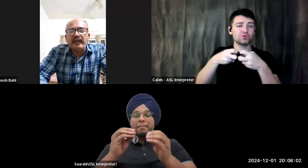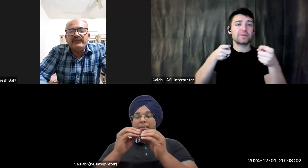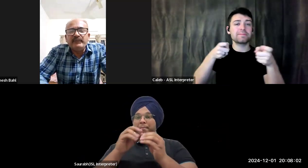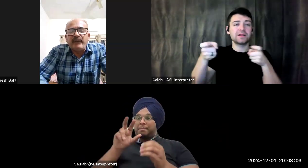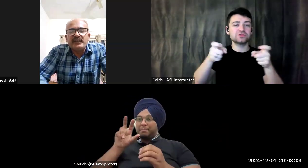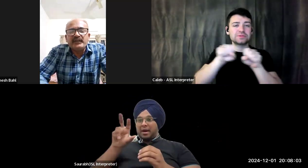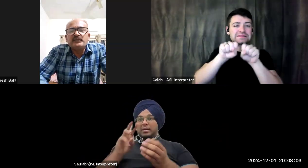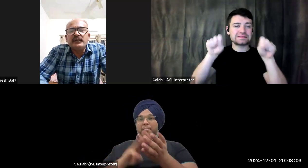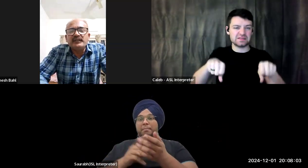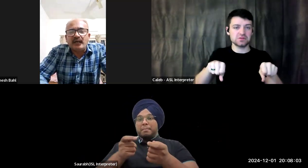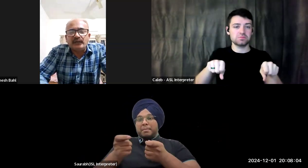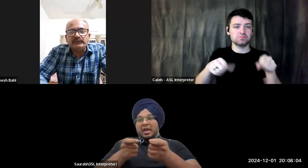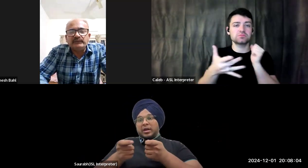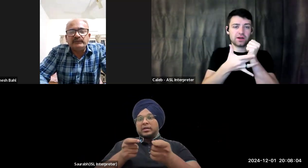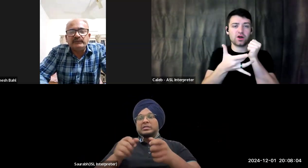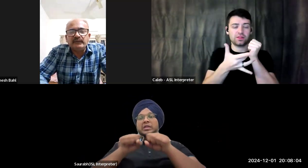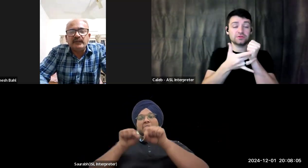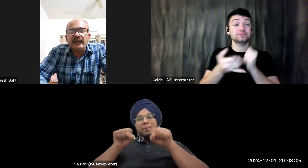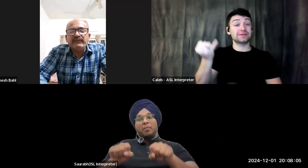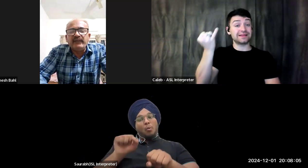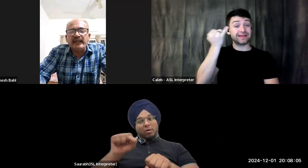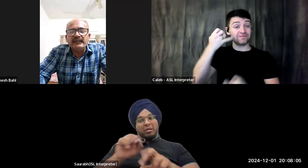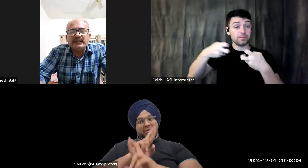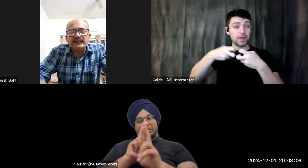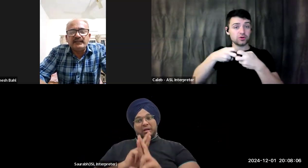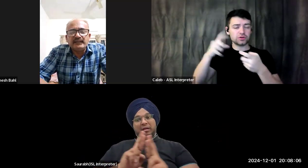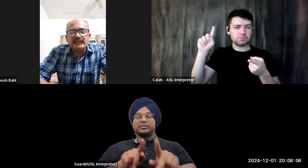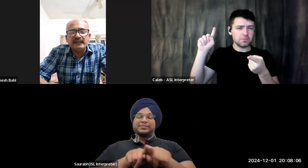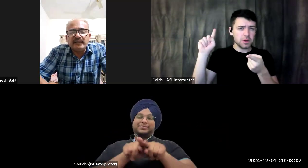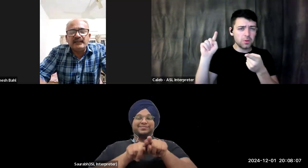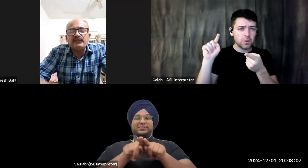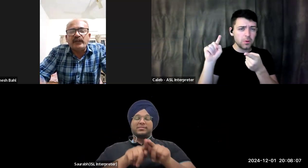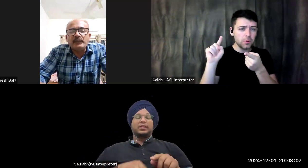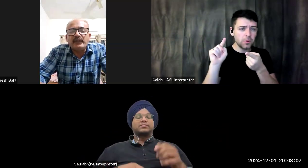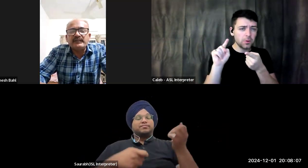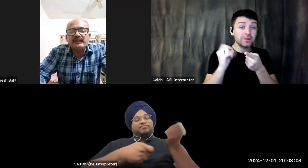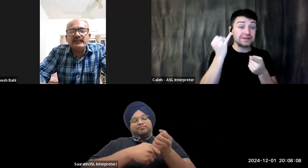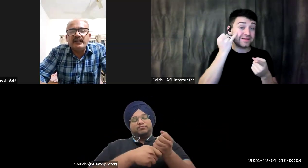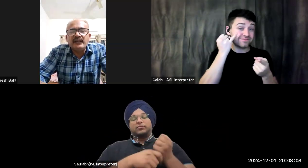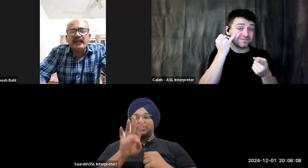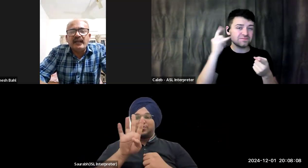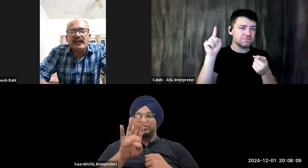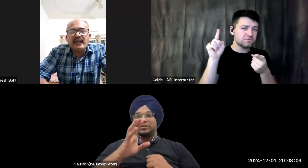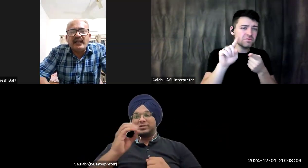where if the battery is going down, If like… it is 40%.